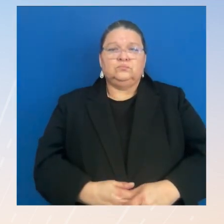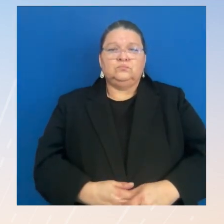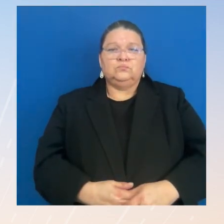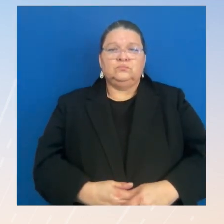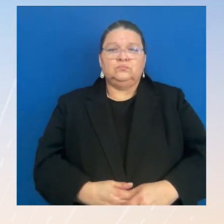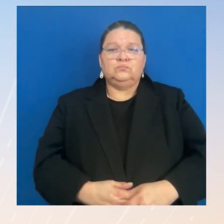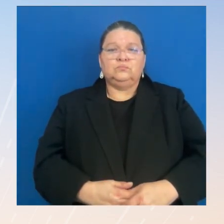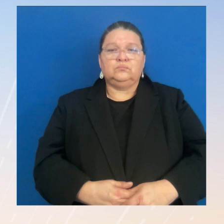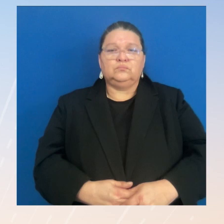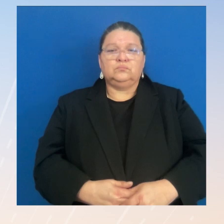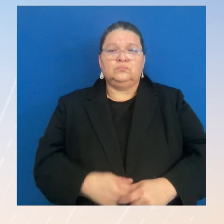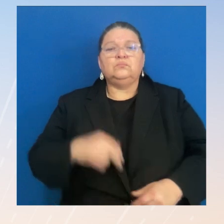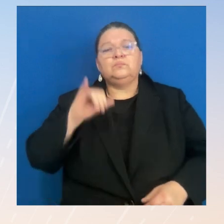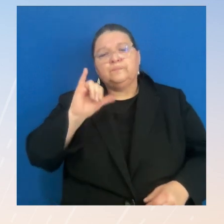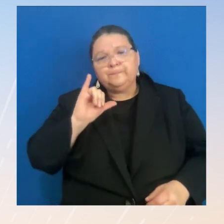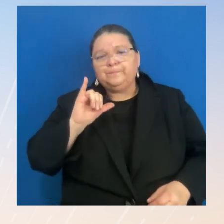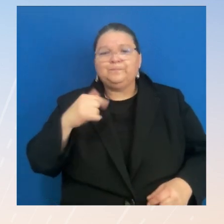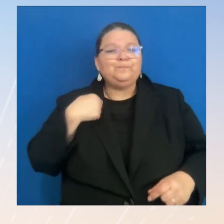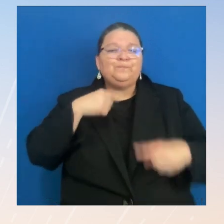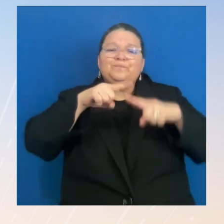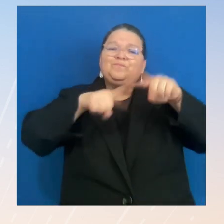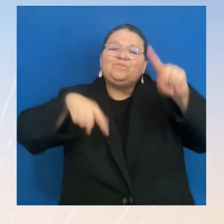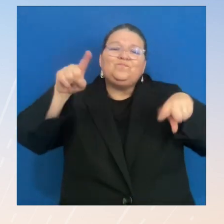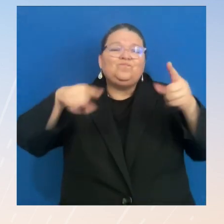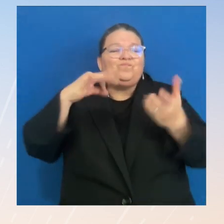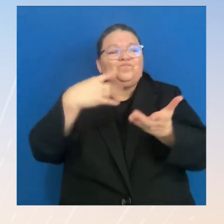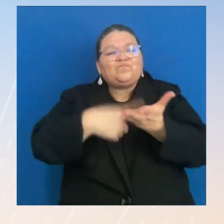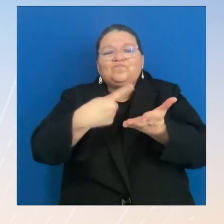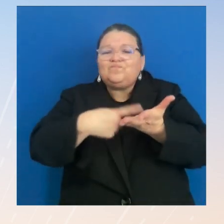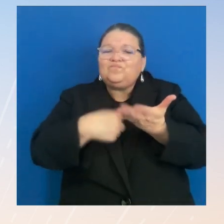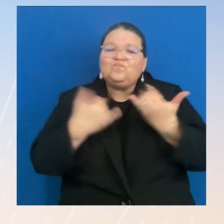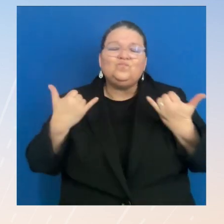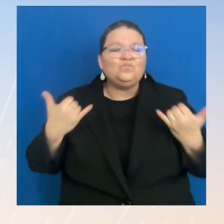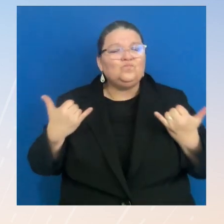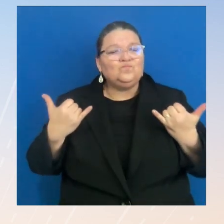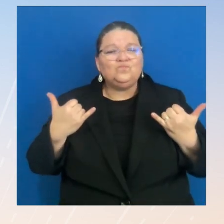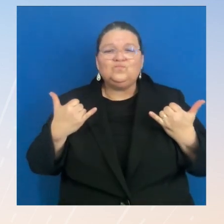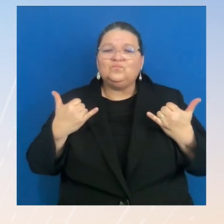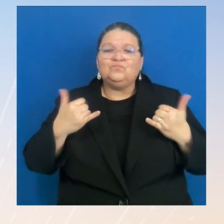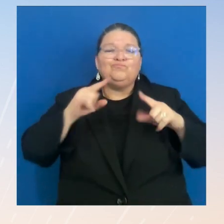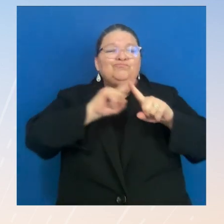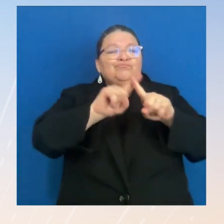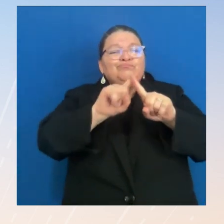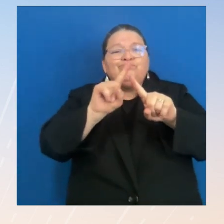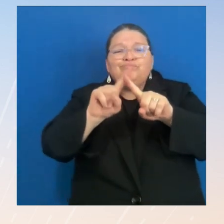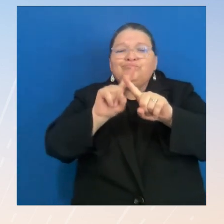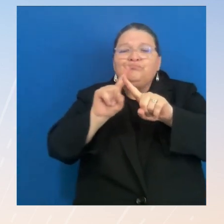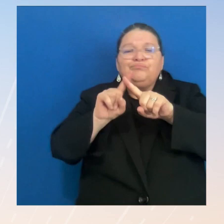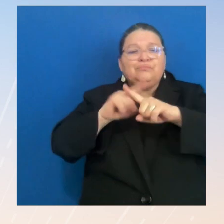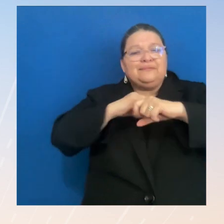as you know, among military counterparts and defense counterparts about what equipment is needed, who has that equipment, how to provide it,